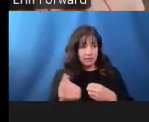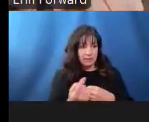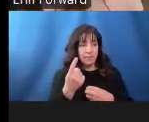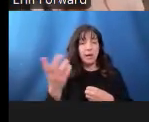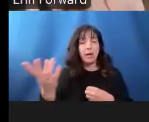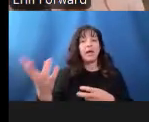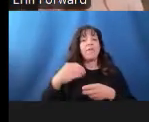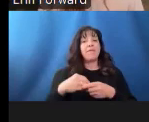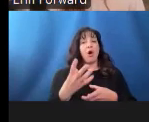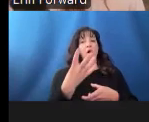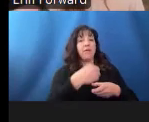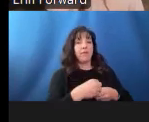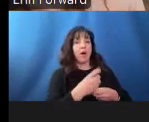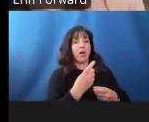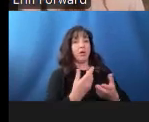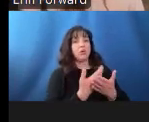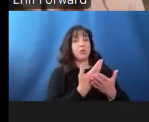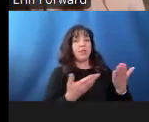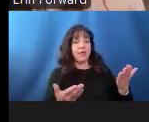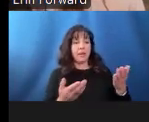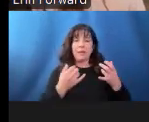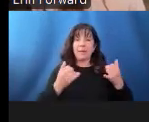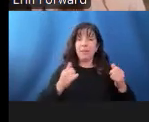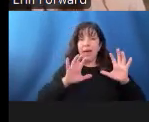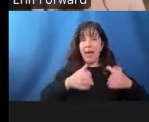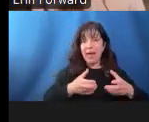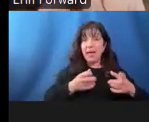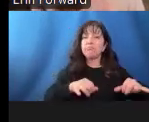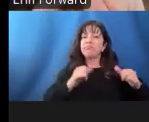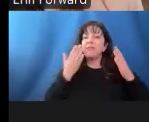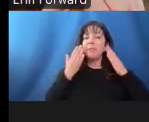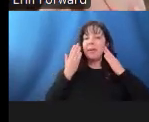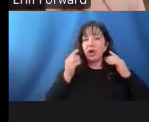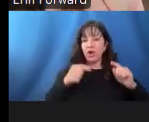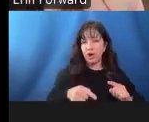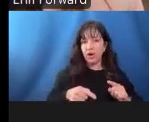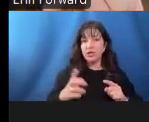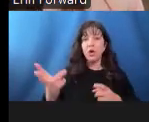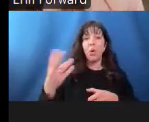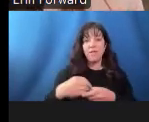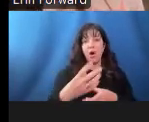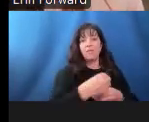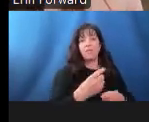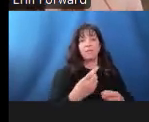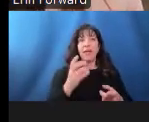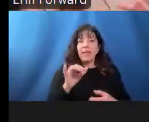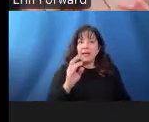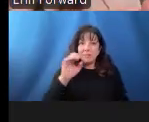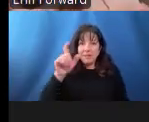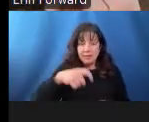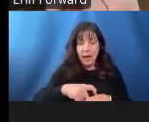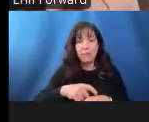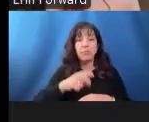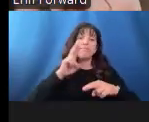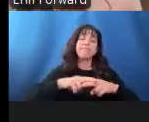because the play schema is familiar to them, and that's what meal time is to us. Like we sit at the table and either we